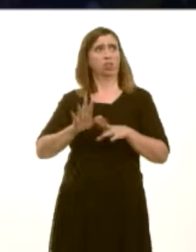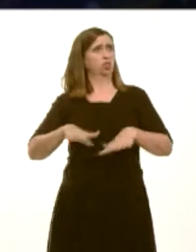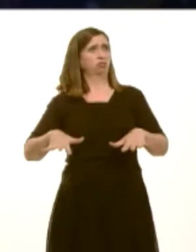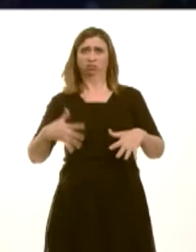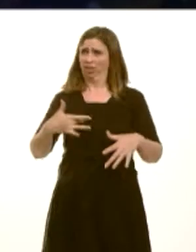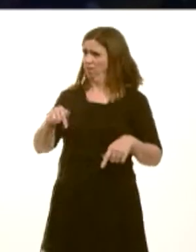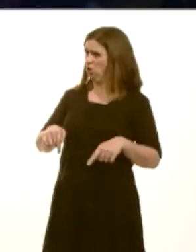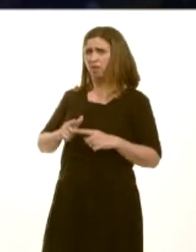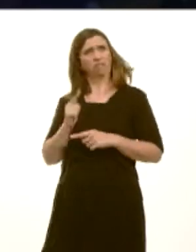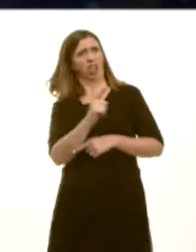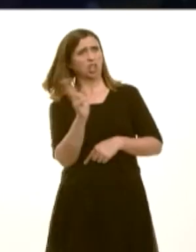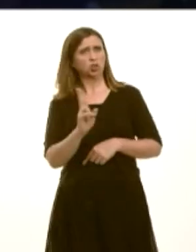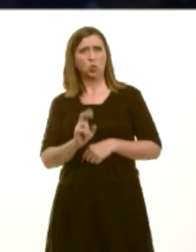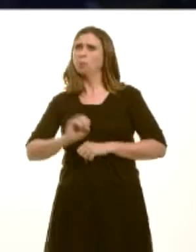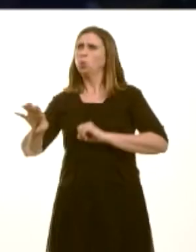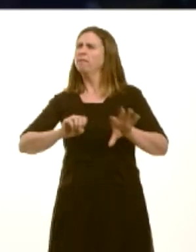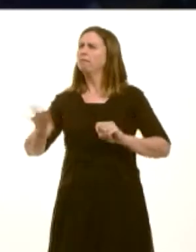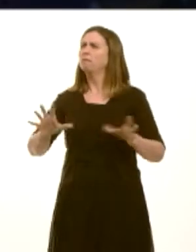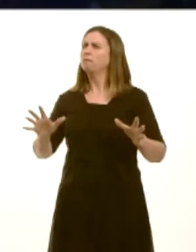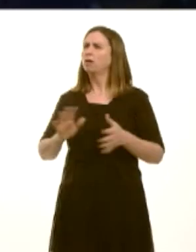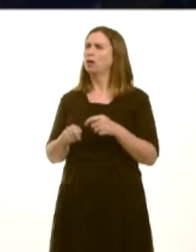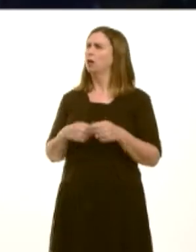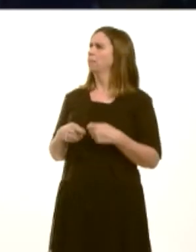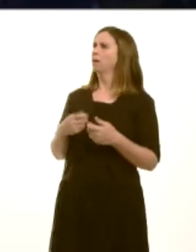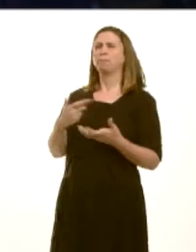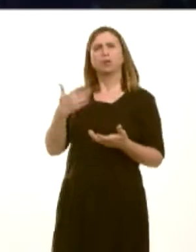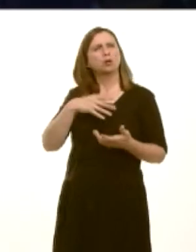to try to plan out where these school closures are happening in small villages, what will